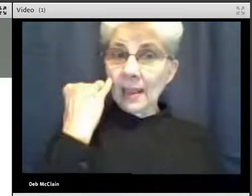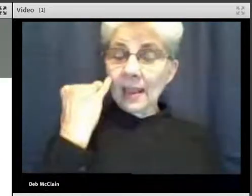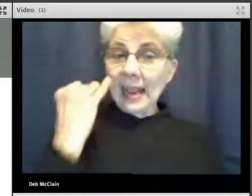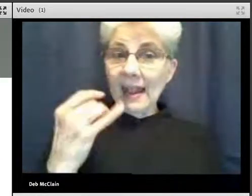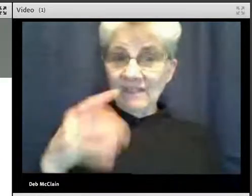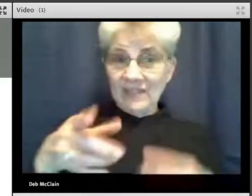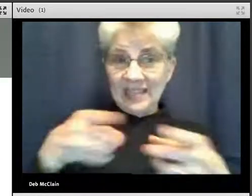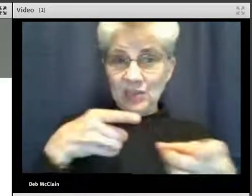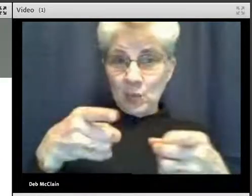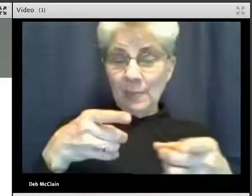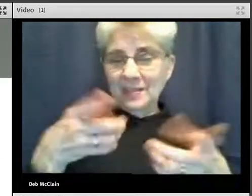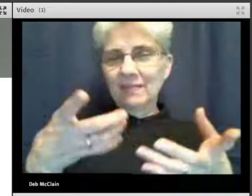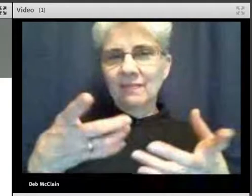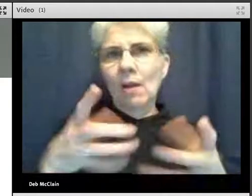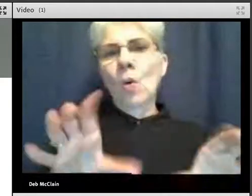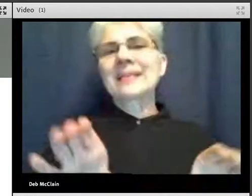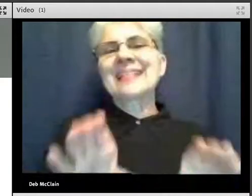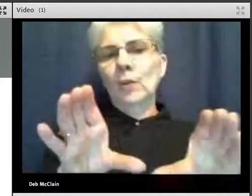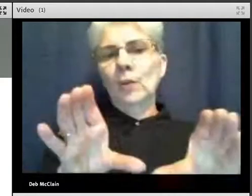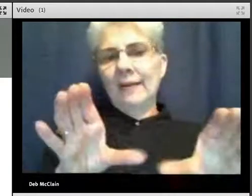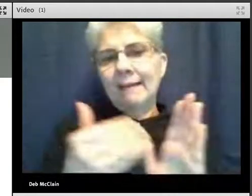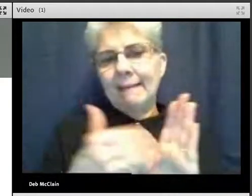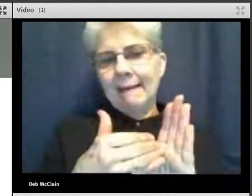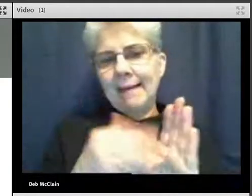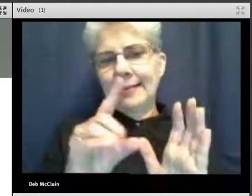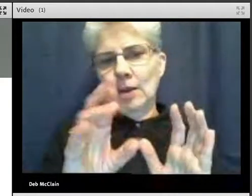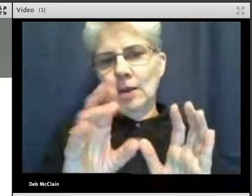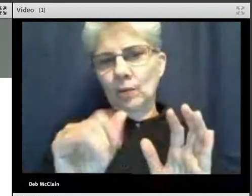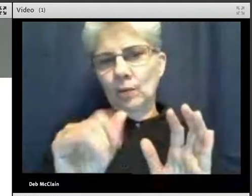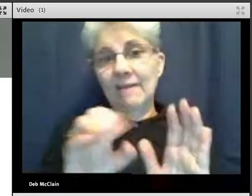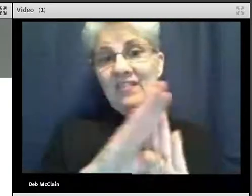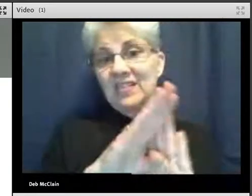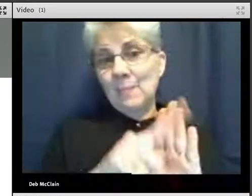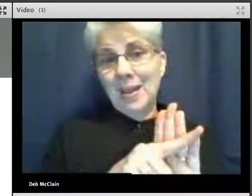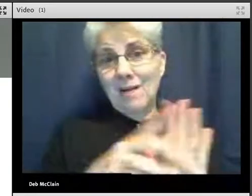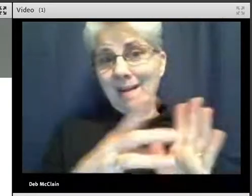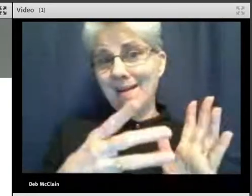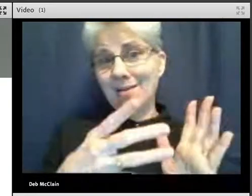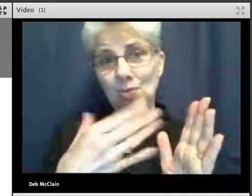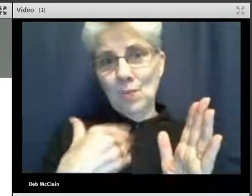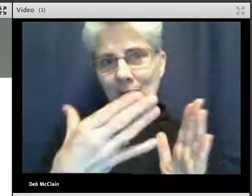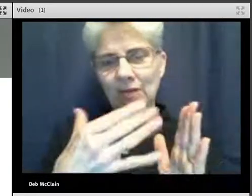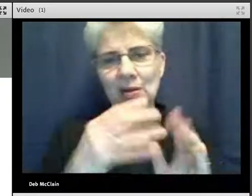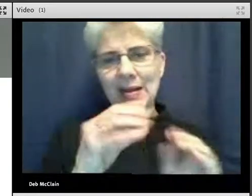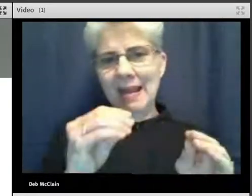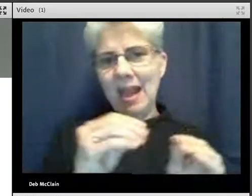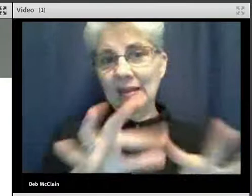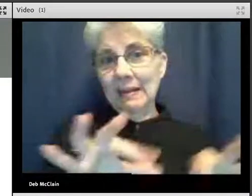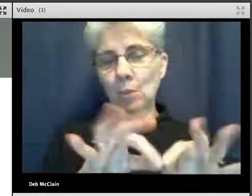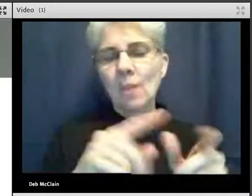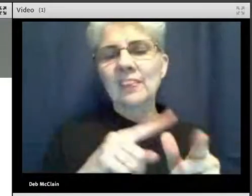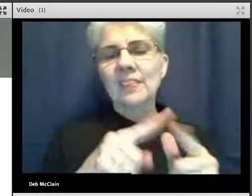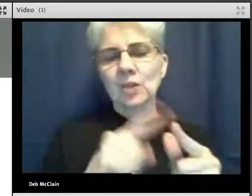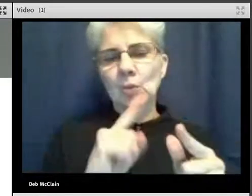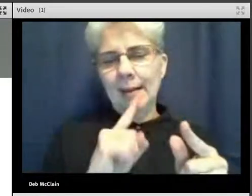And if it is descriptive, if it's decorative, again, if it's just a background image, it's just nothing important,